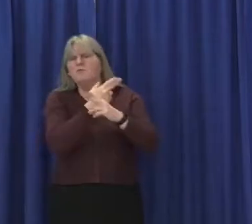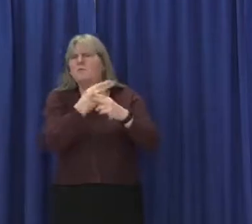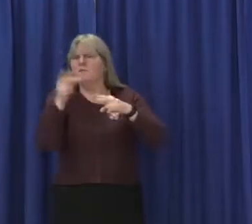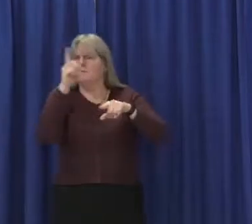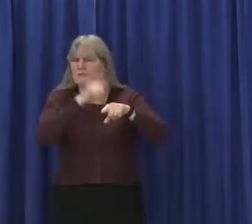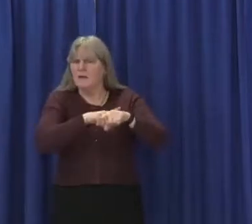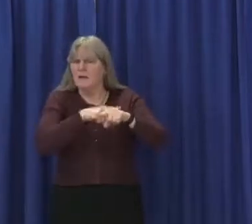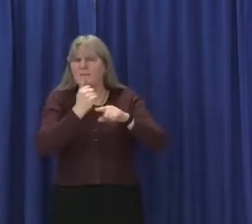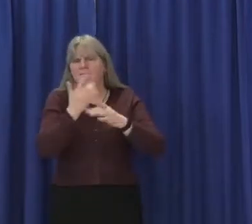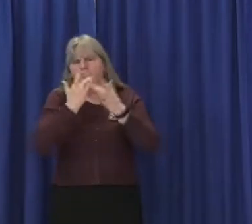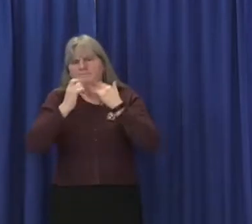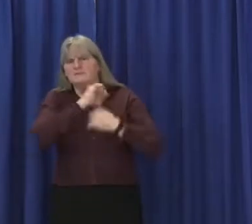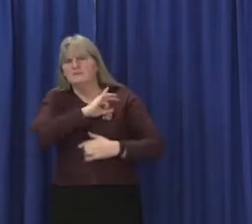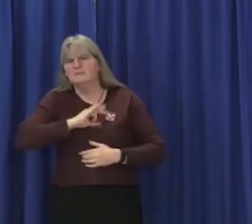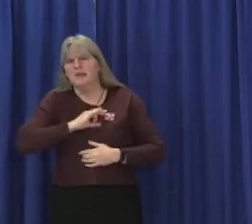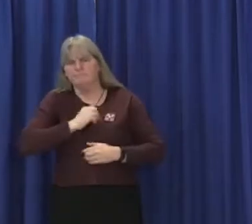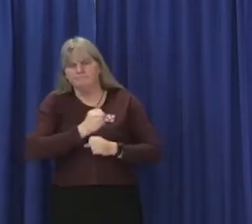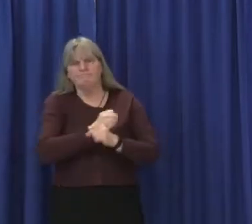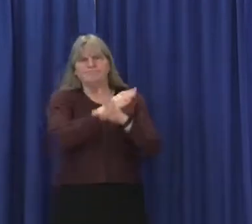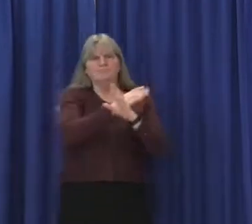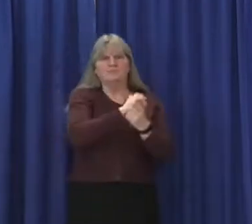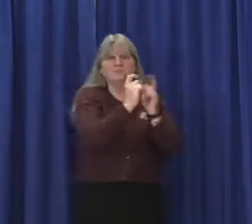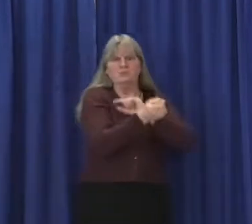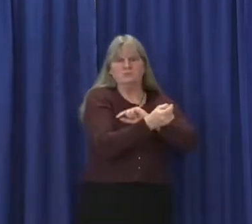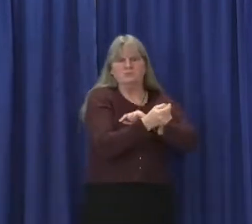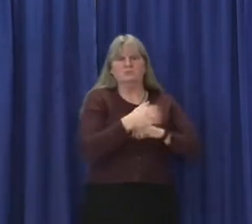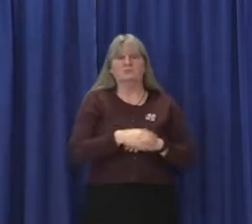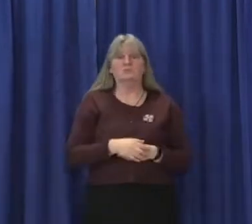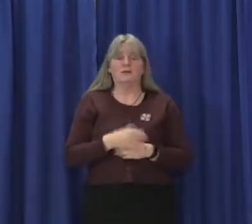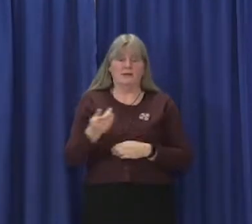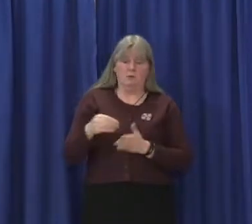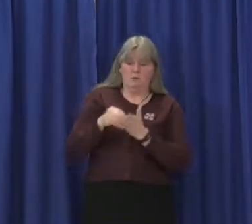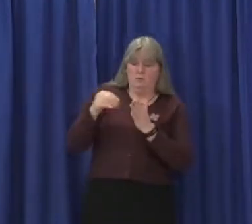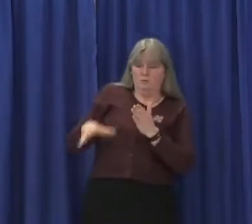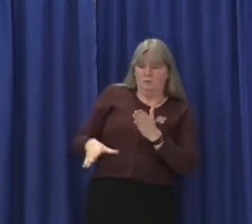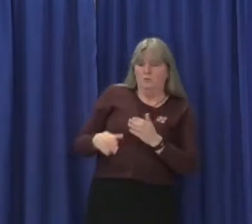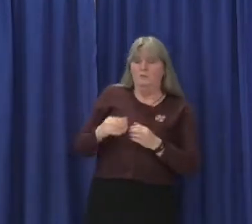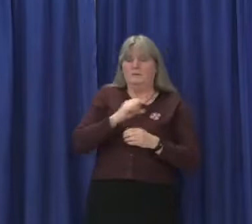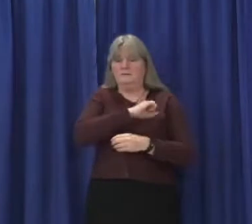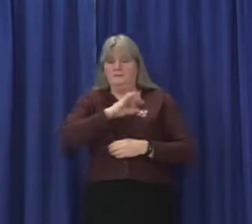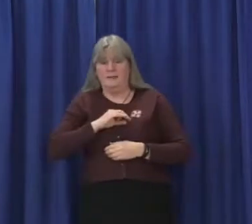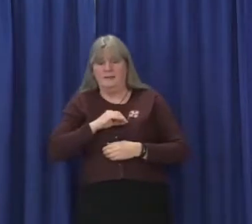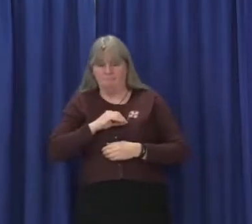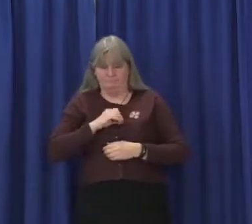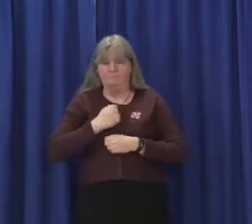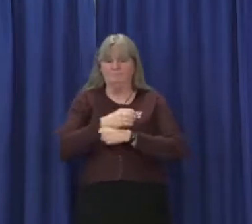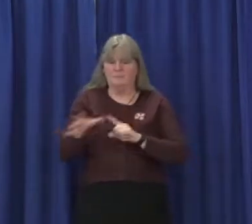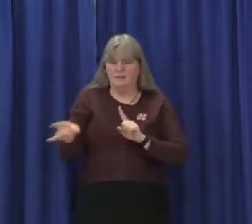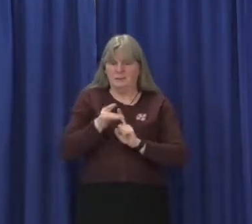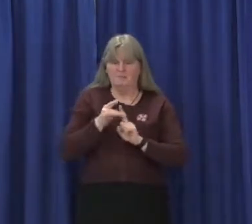circumstances. If a student or staff member receives a positive result for an at home test, they should